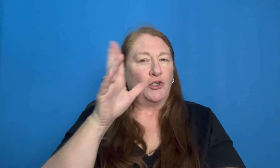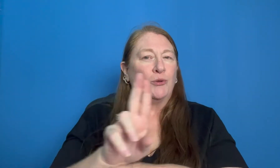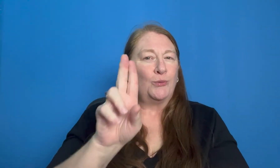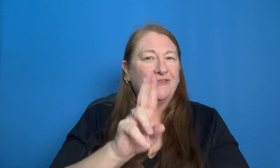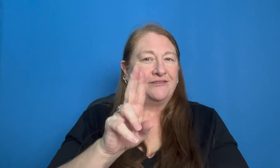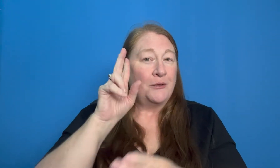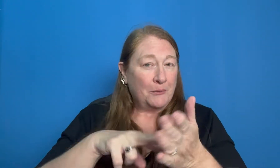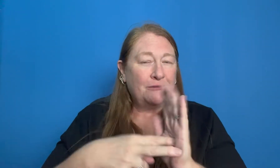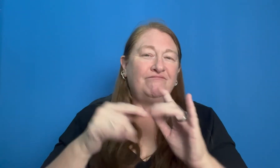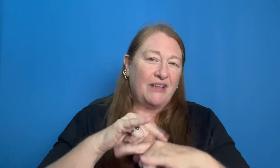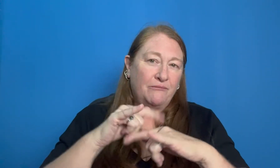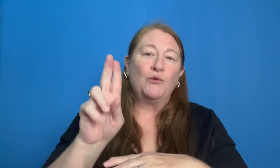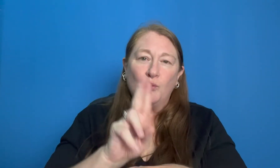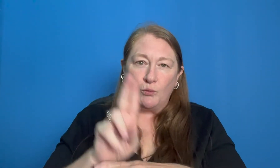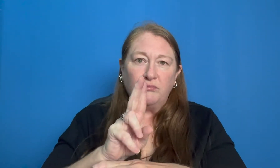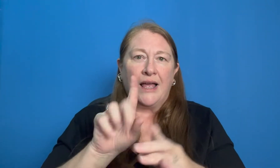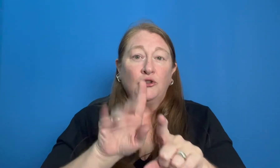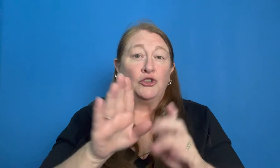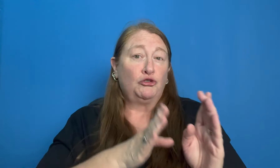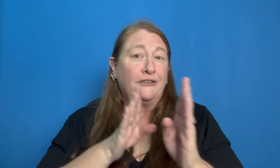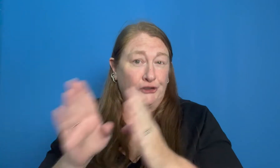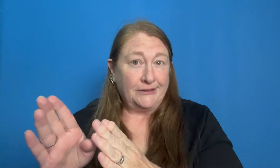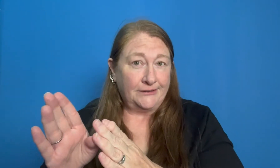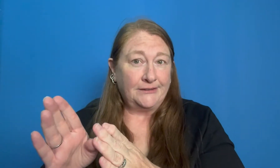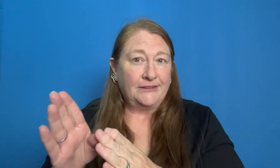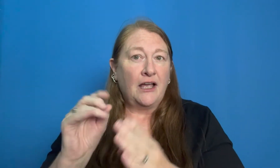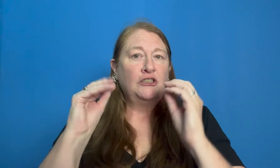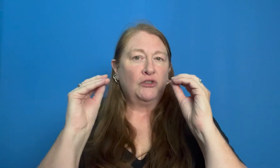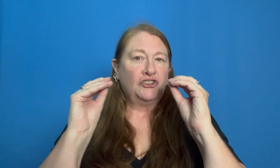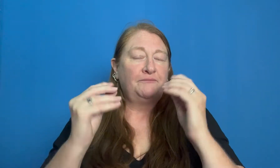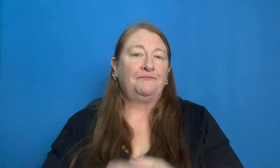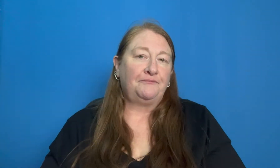you will use Purposeful Concurrent Use as your strategy of instruction.